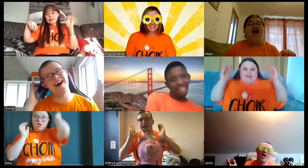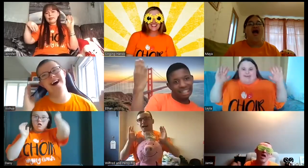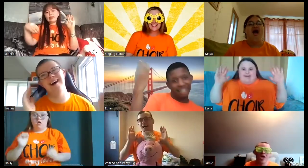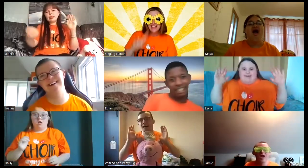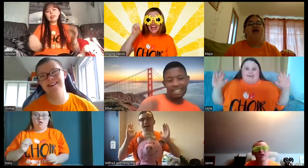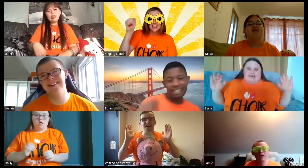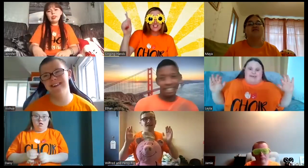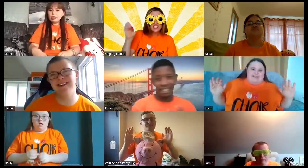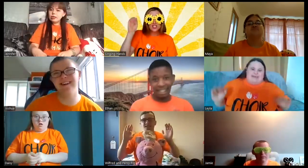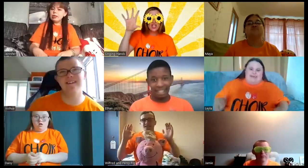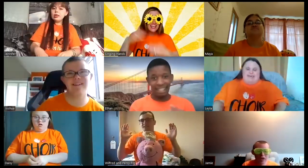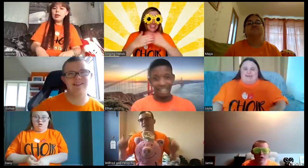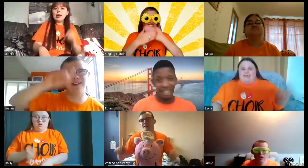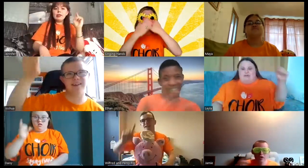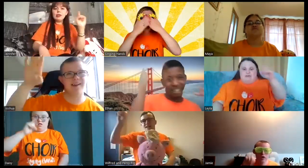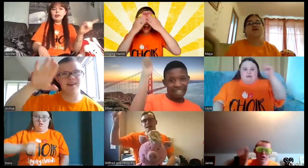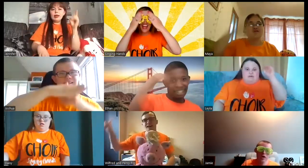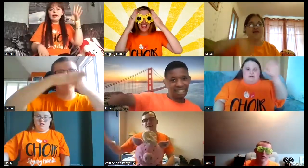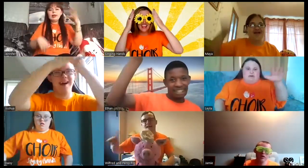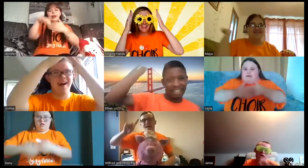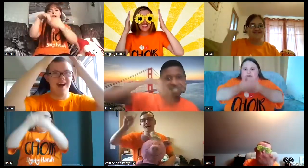Sunshiny day